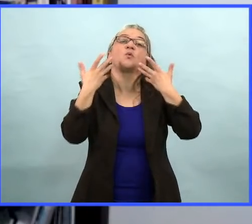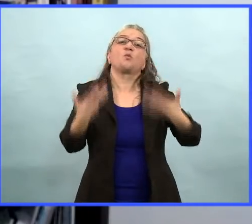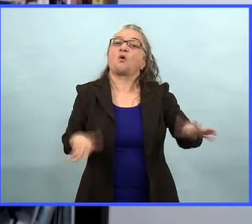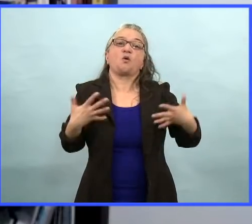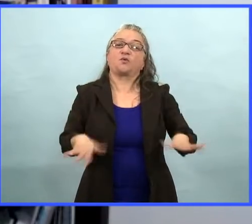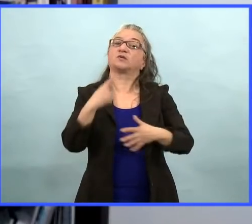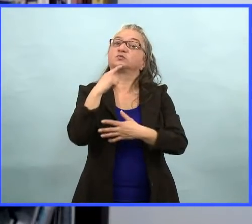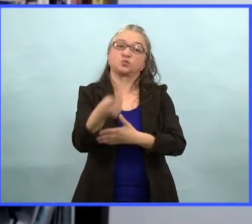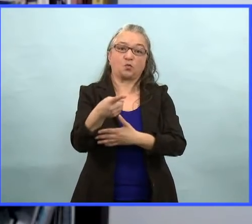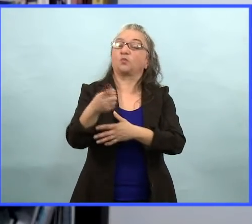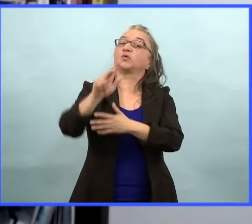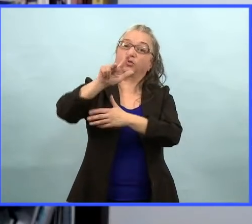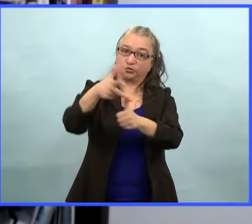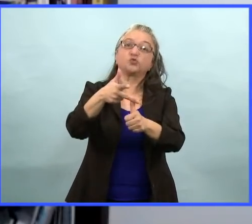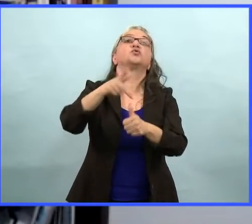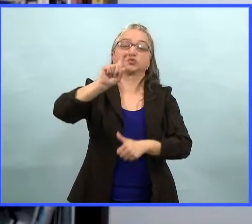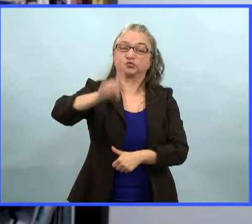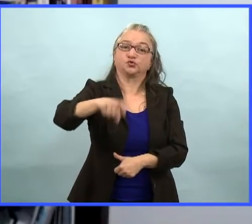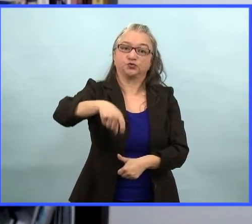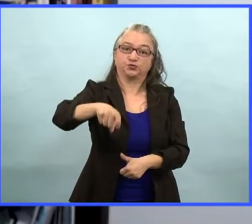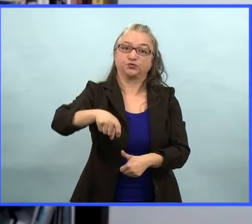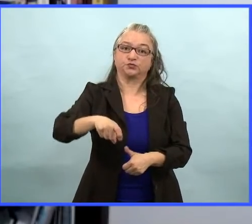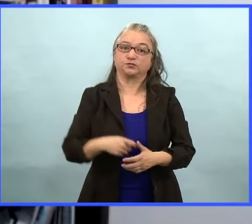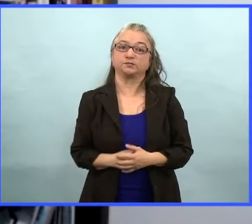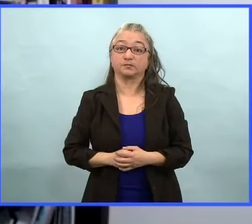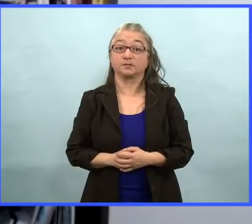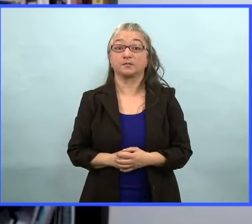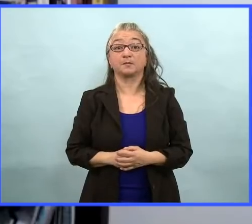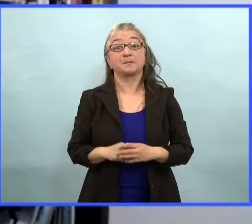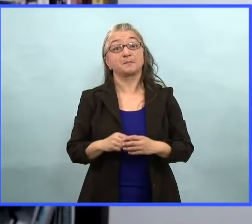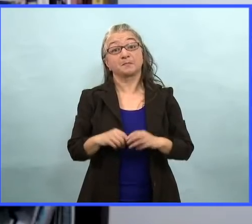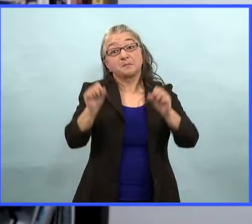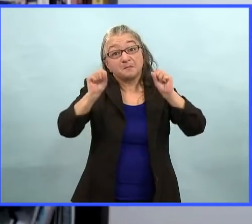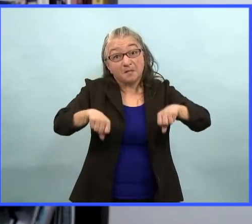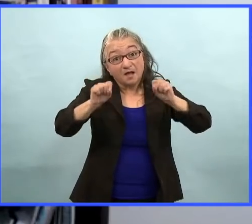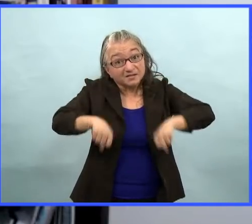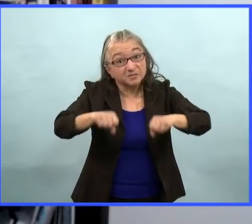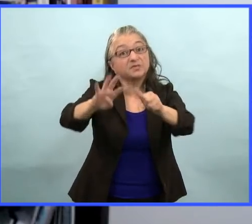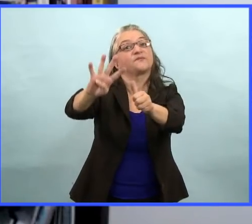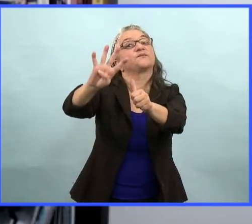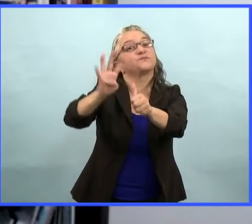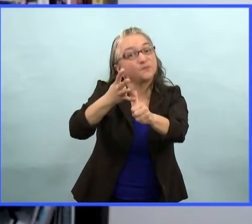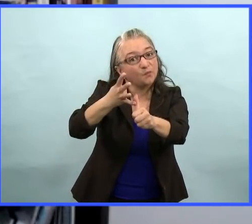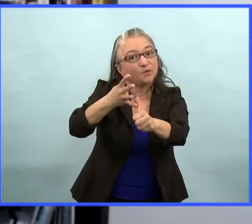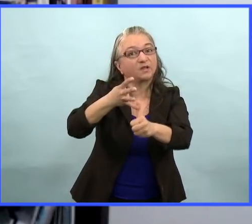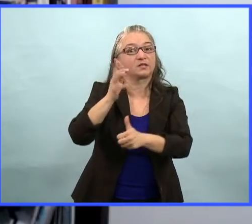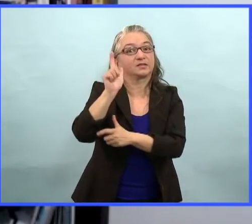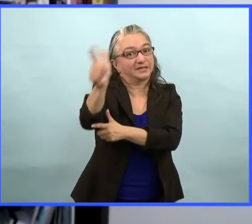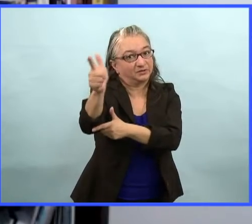and a booster dose which for them is a fourth dose six months after they finish their initial series